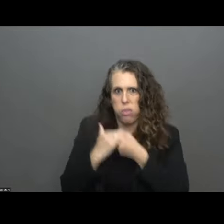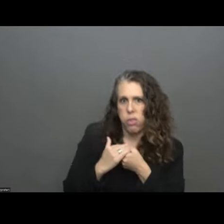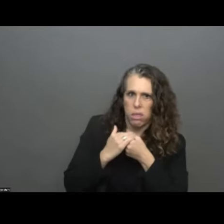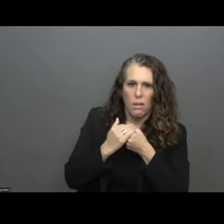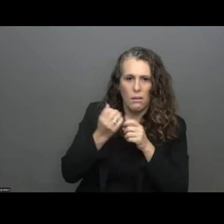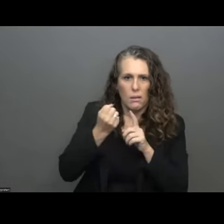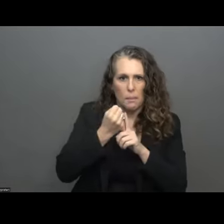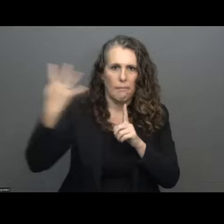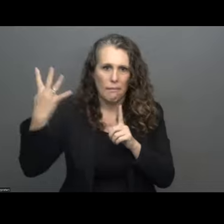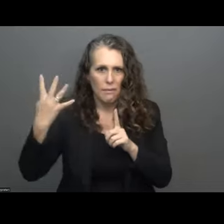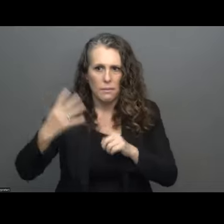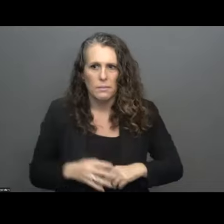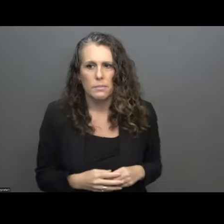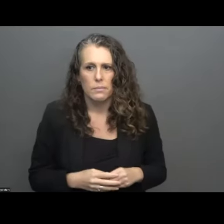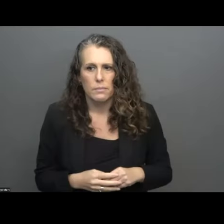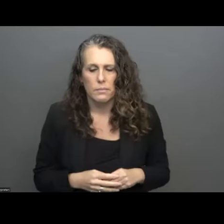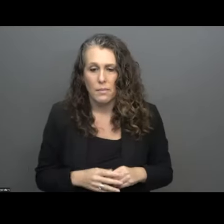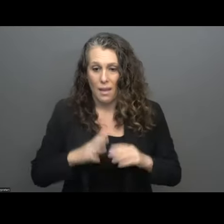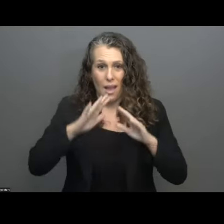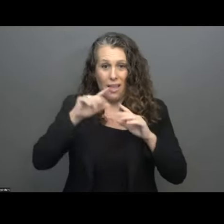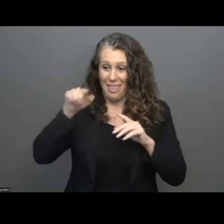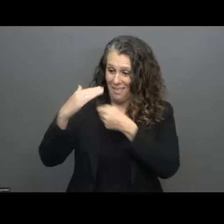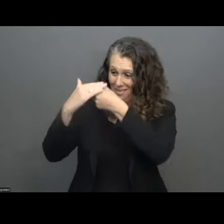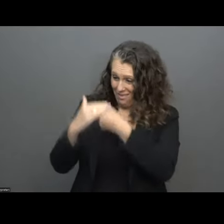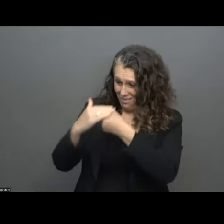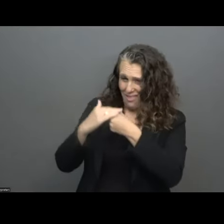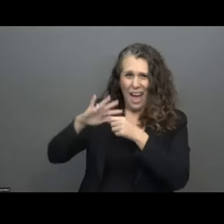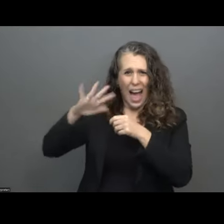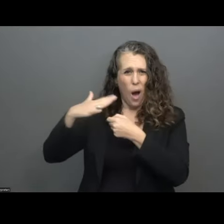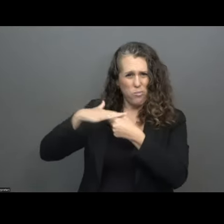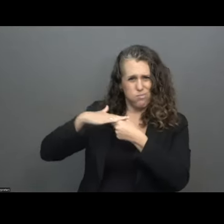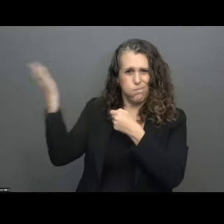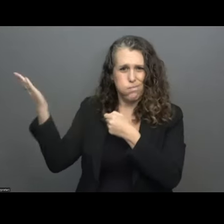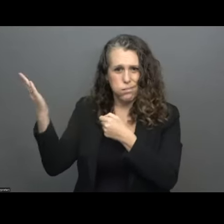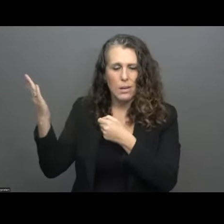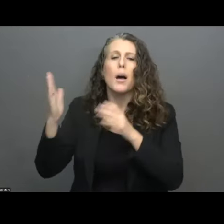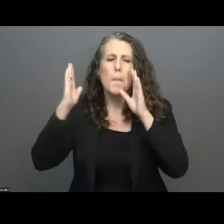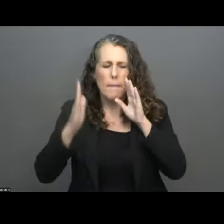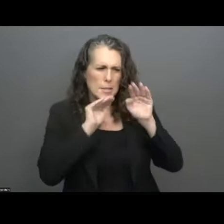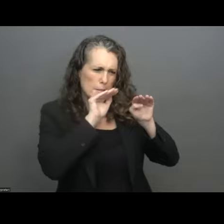this narrative can only change by us actually convening to come up with very deliberate